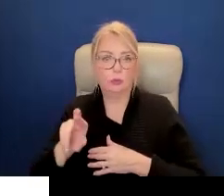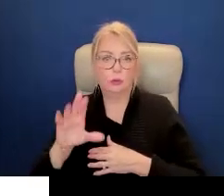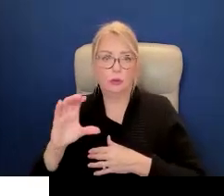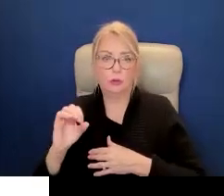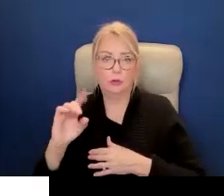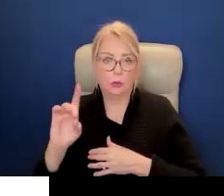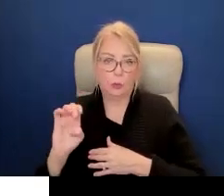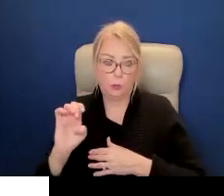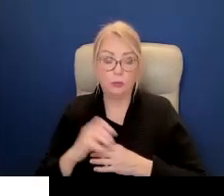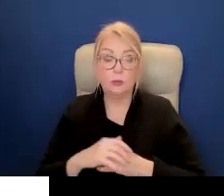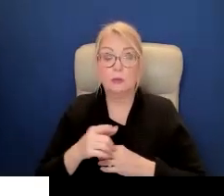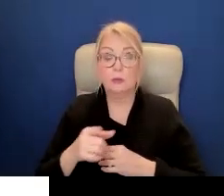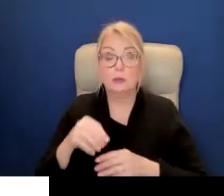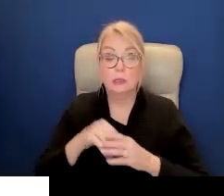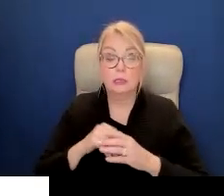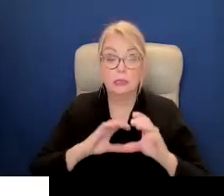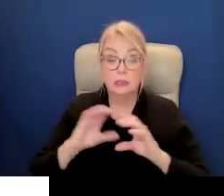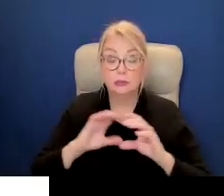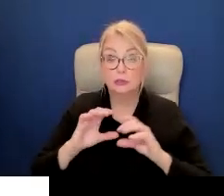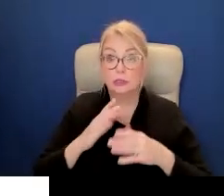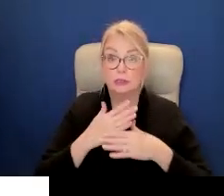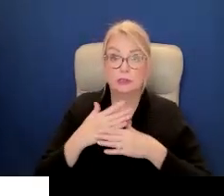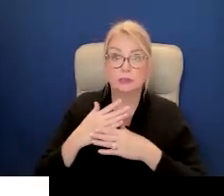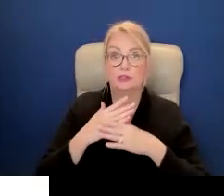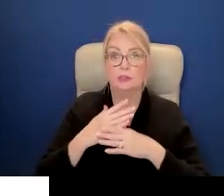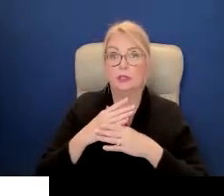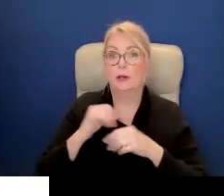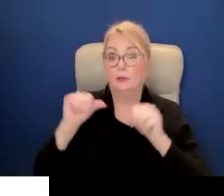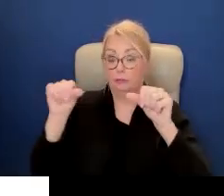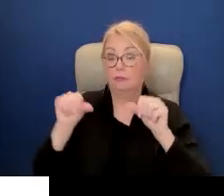shared the flier for your guys's campus that has all this information as well.